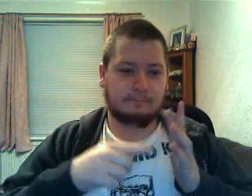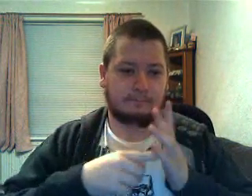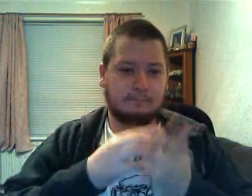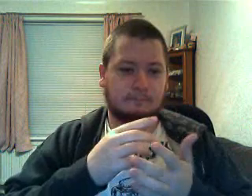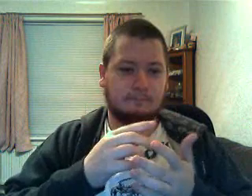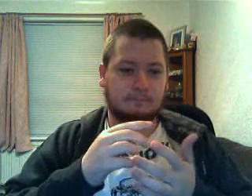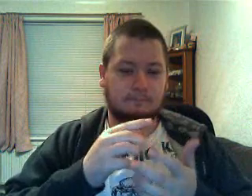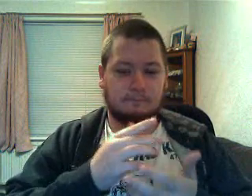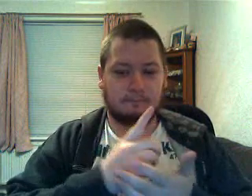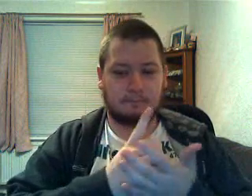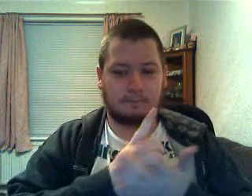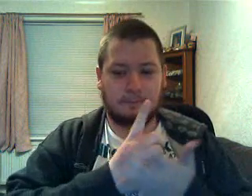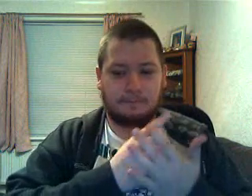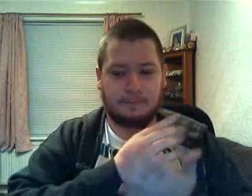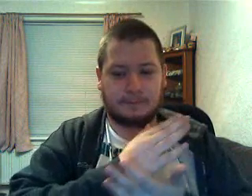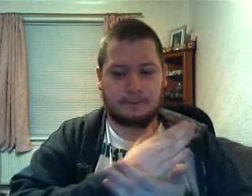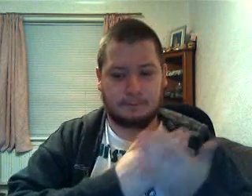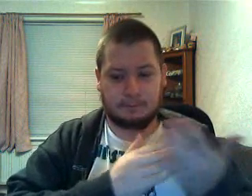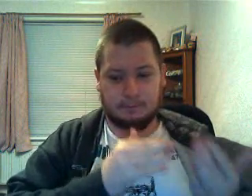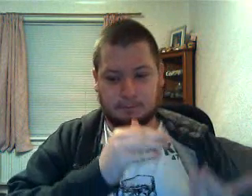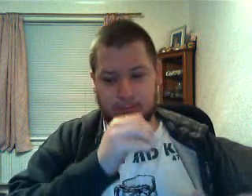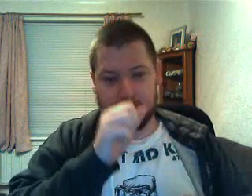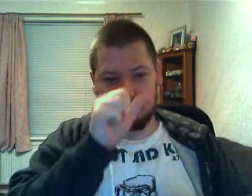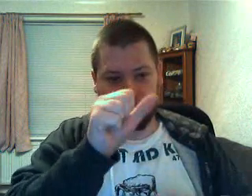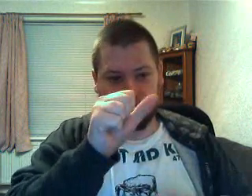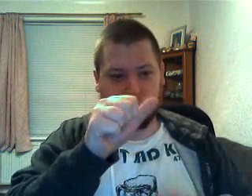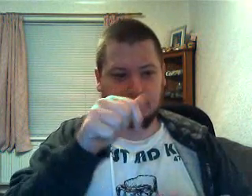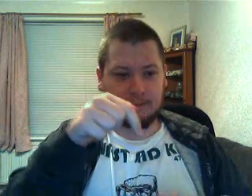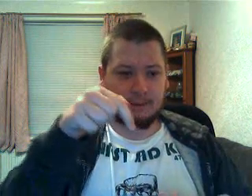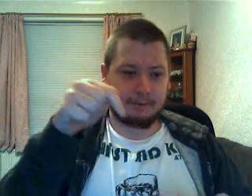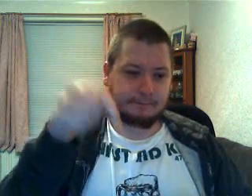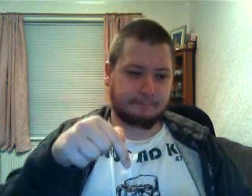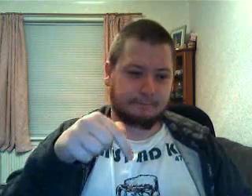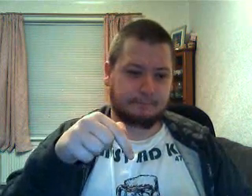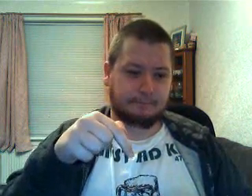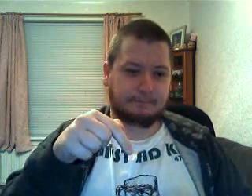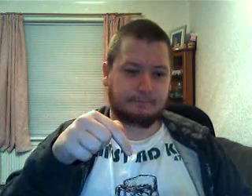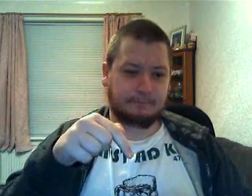It's about half six here